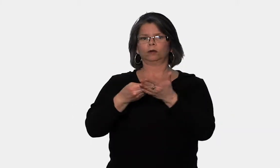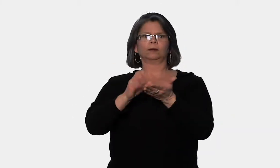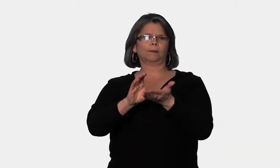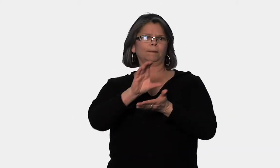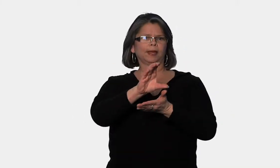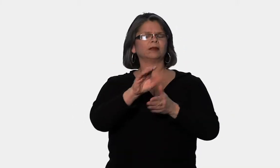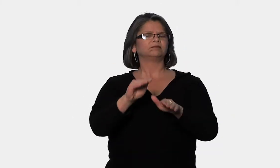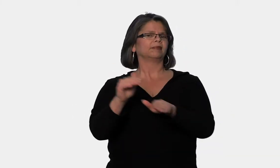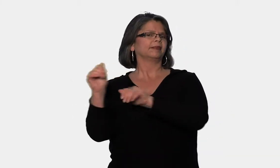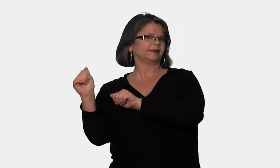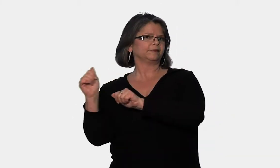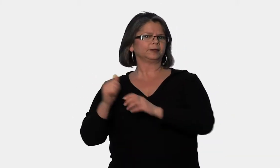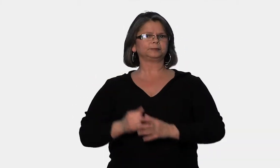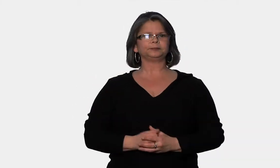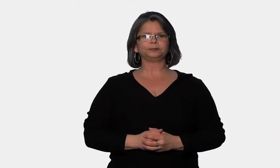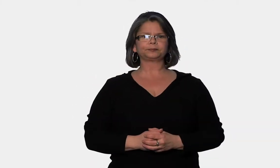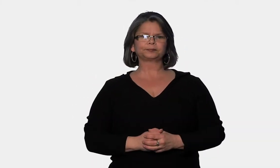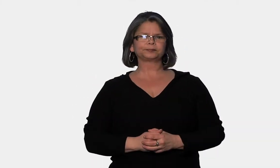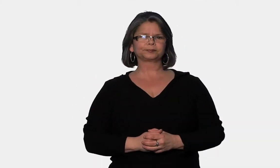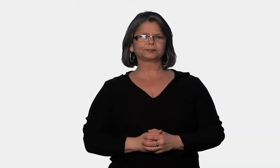or released on bail.